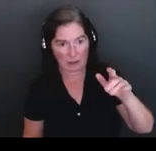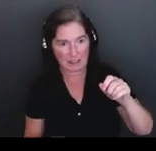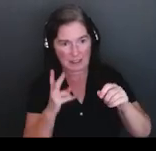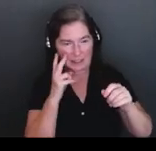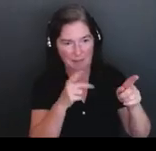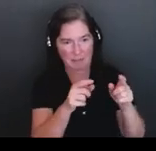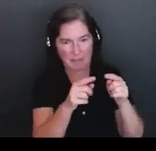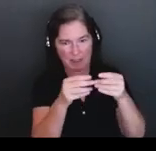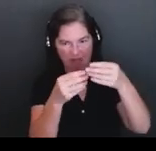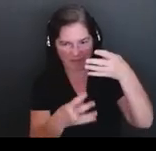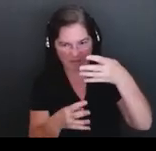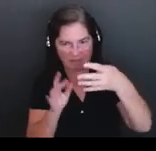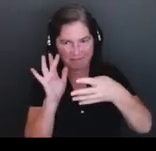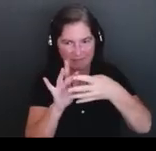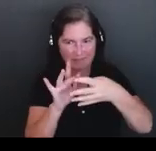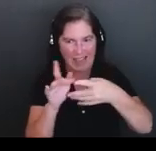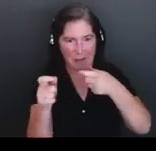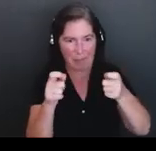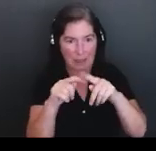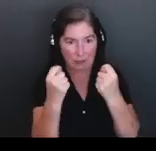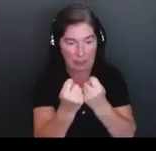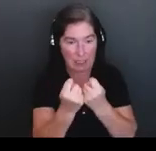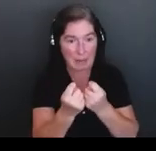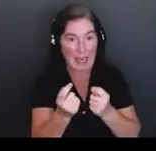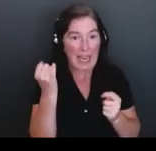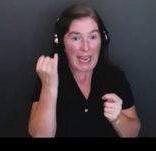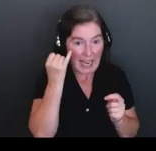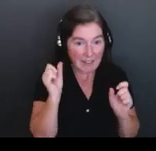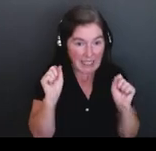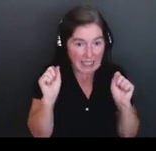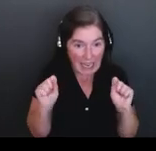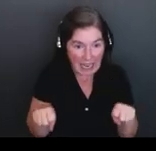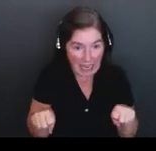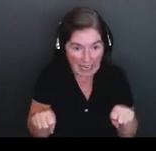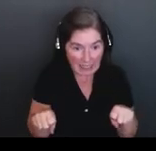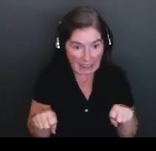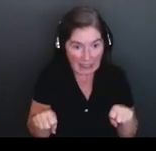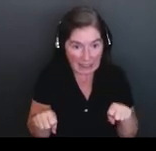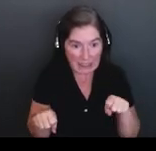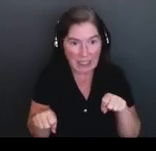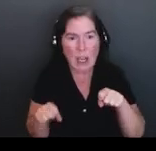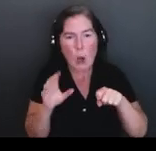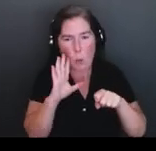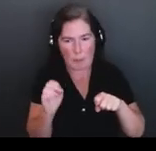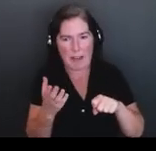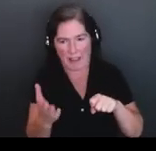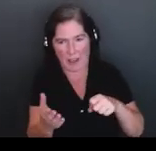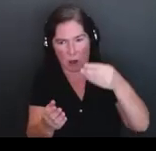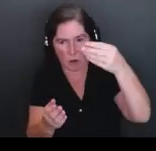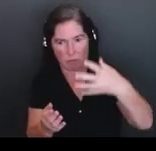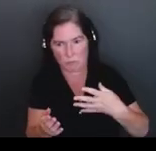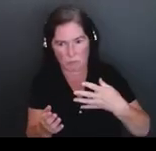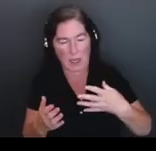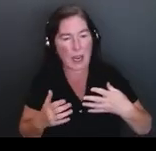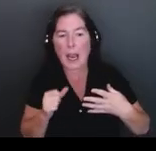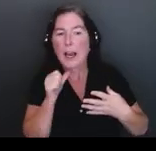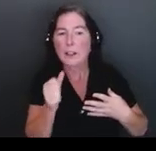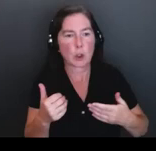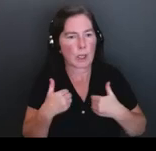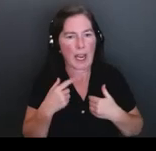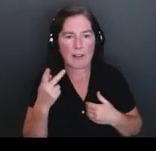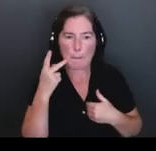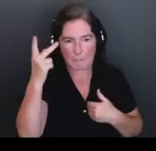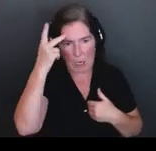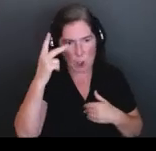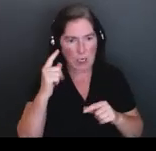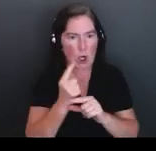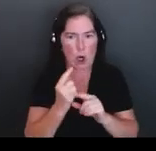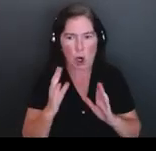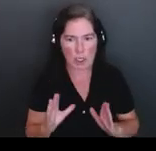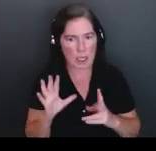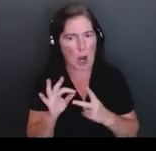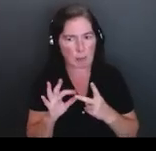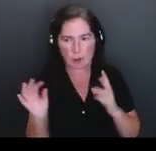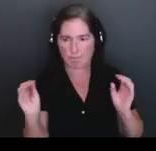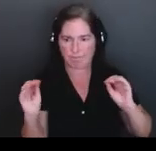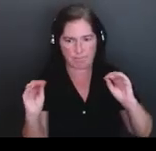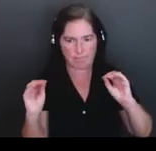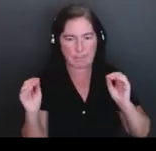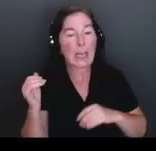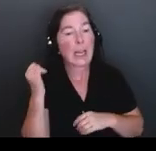end. So you'll want to talk to your district to see if they've turned this on or not. Then, when you go to manage Teams, so I was right the second time. If I go back into Teams, if I click